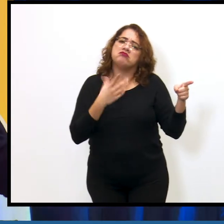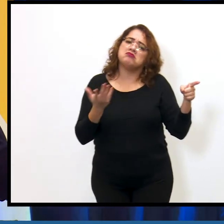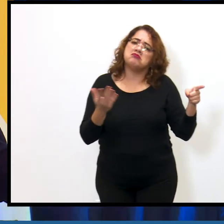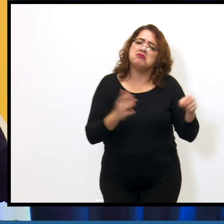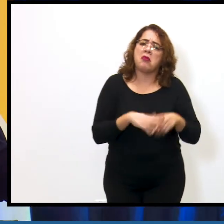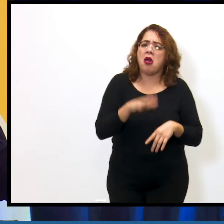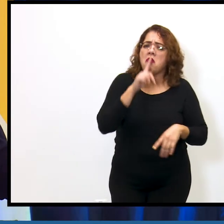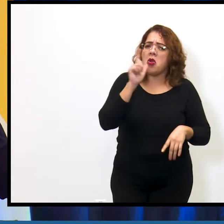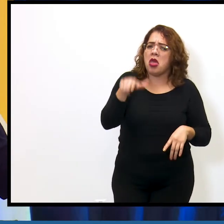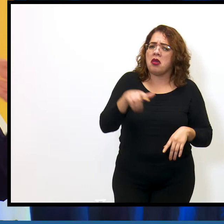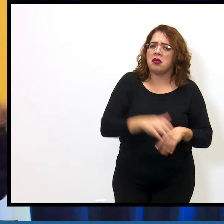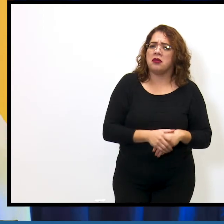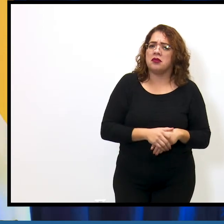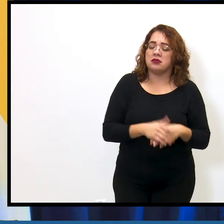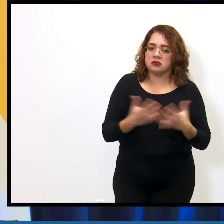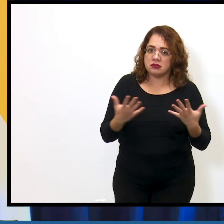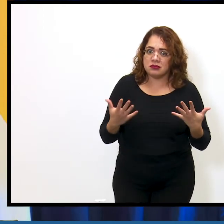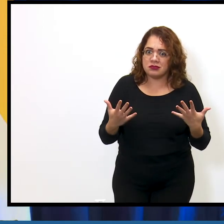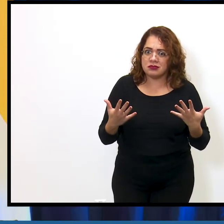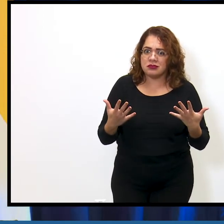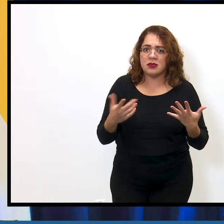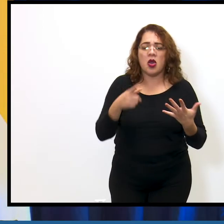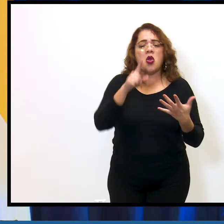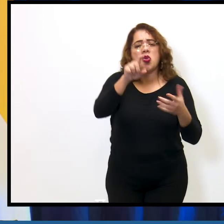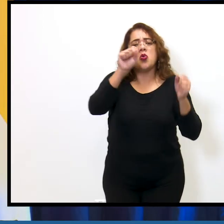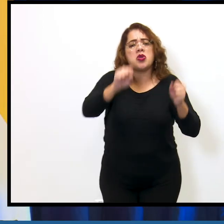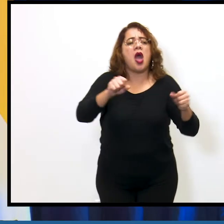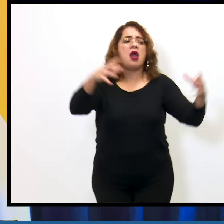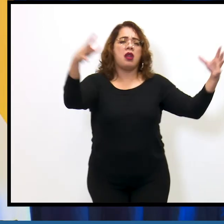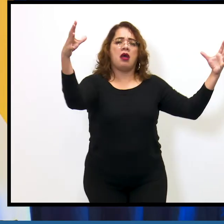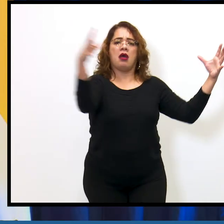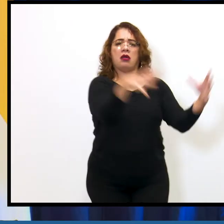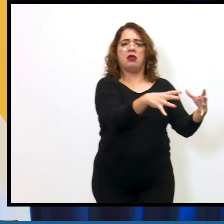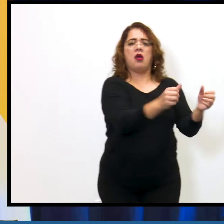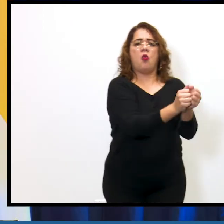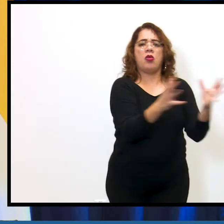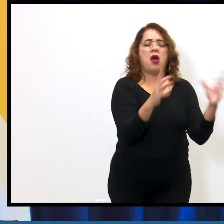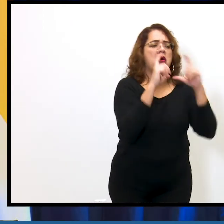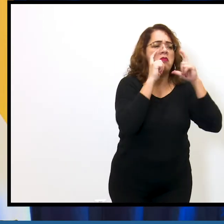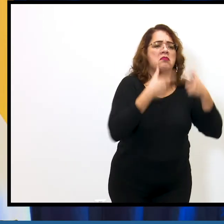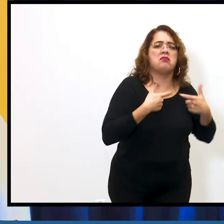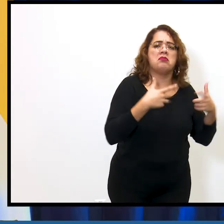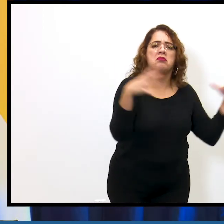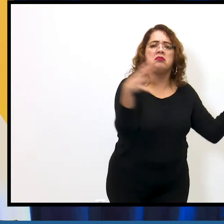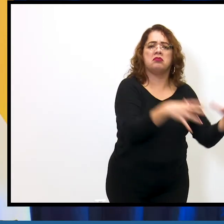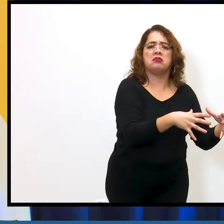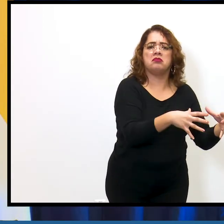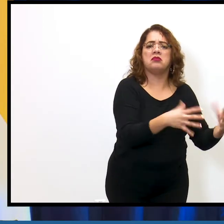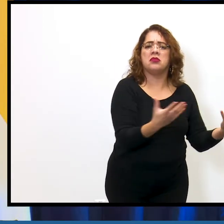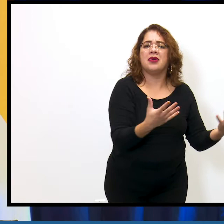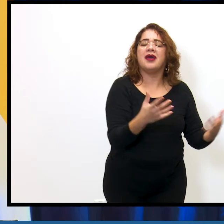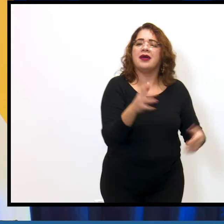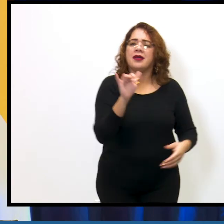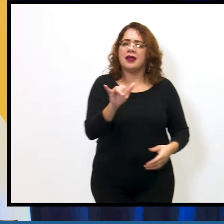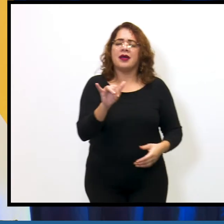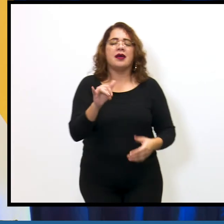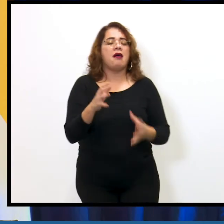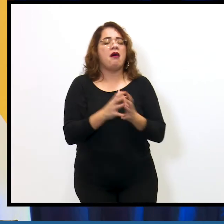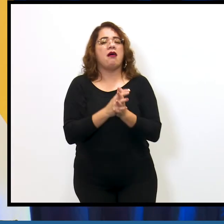need one or that you can gather without masks and so there is a lot of of mis, of mismanagement of